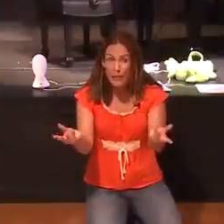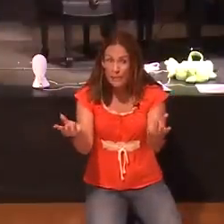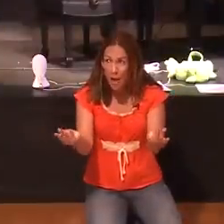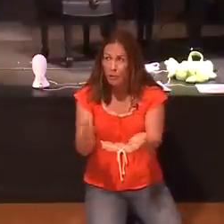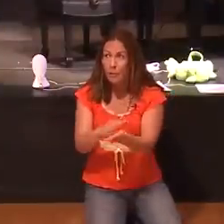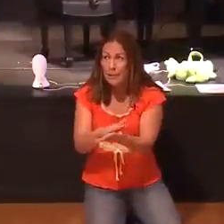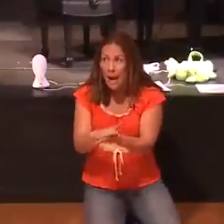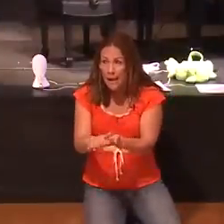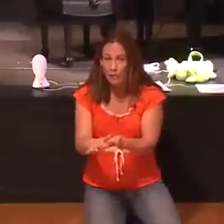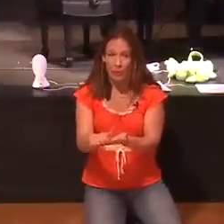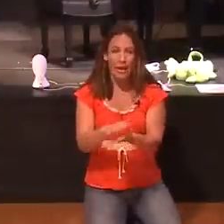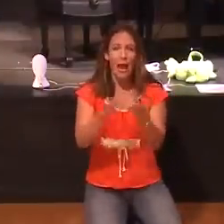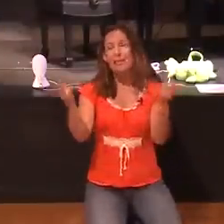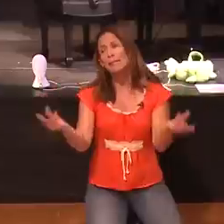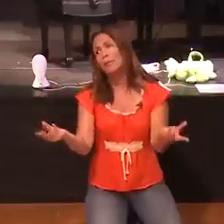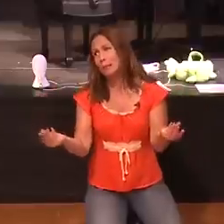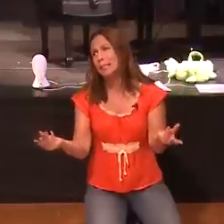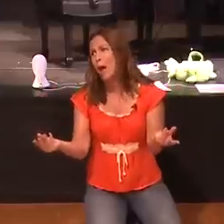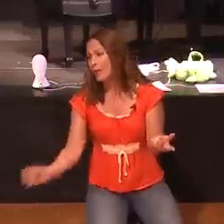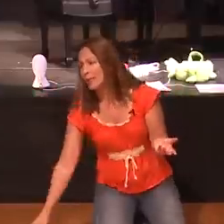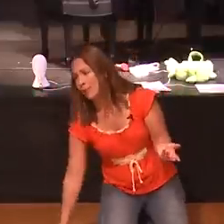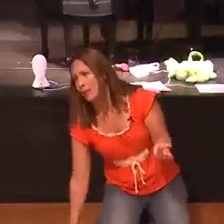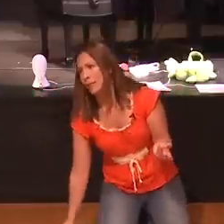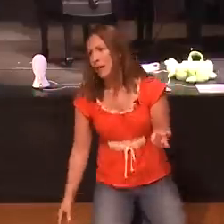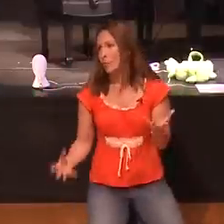So be SOFT or be NICE. This is literally soft like something that is soft,